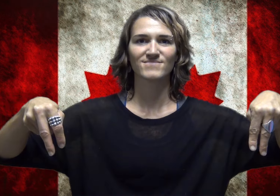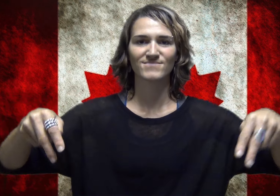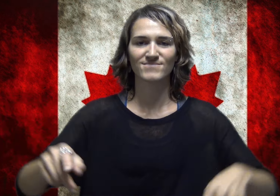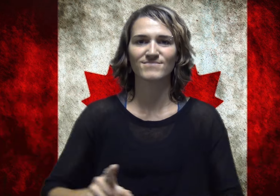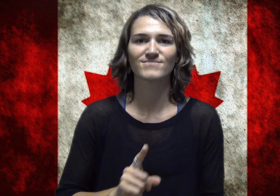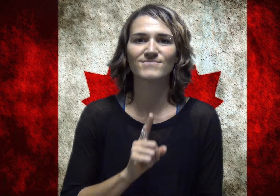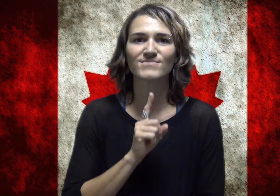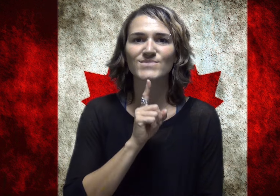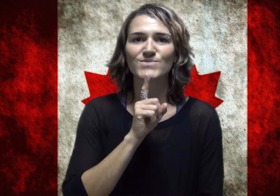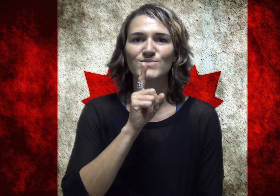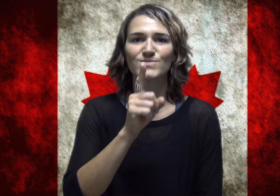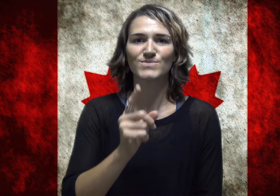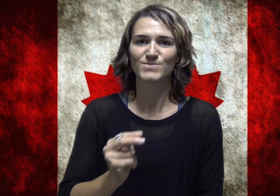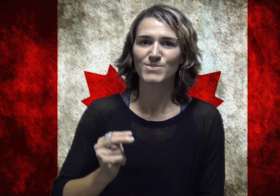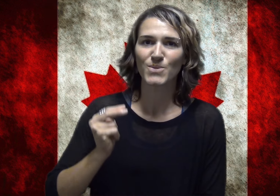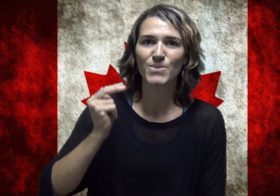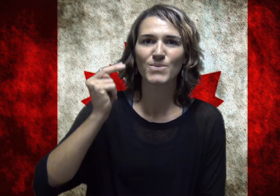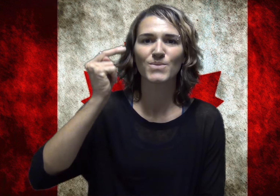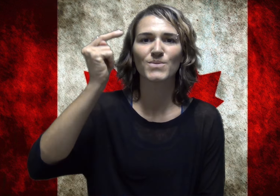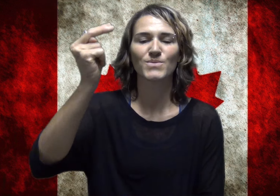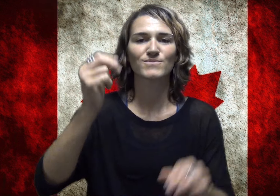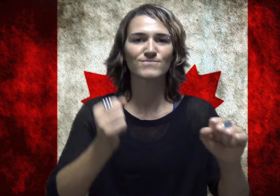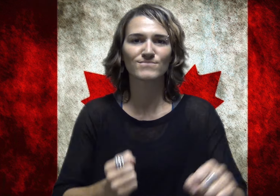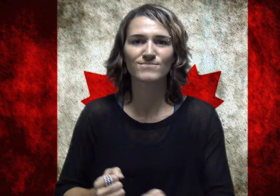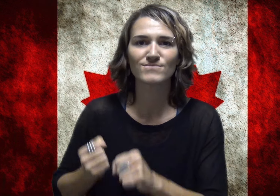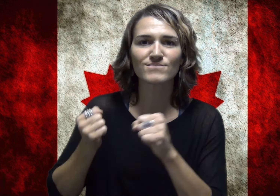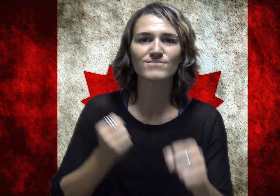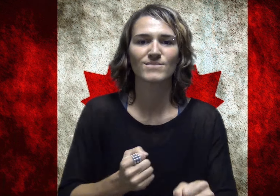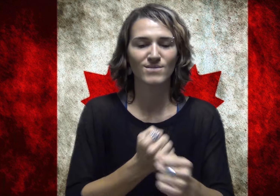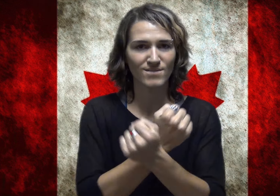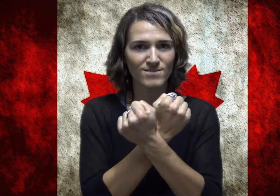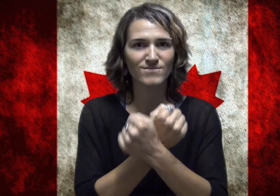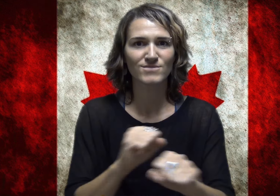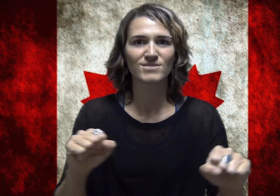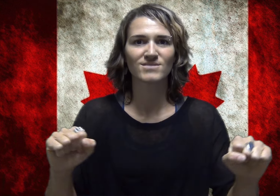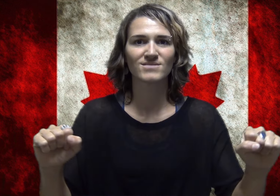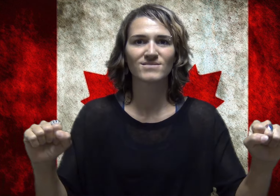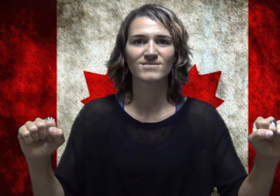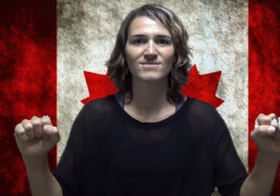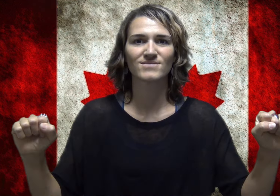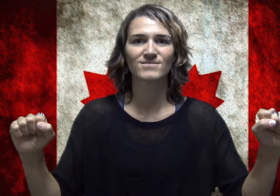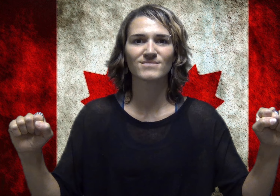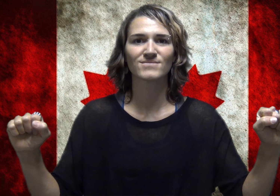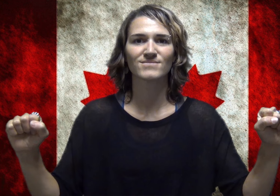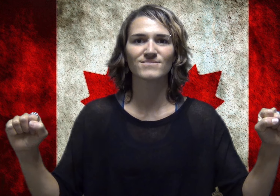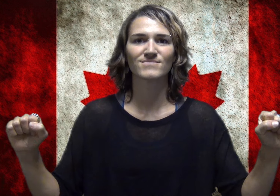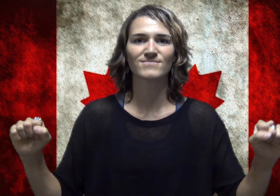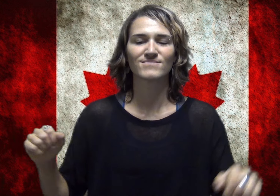The True North strong and free!